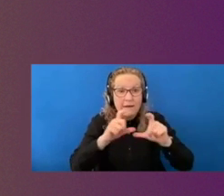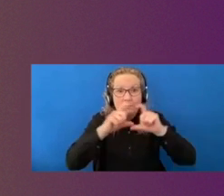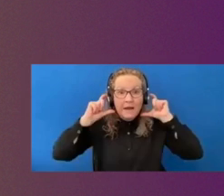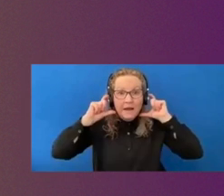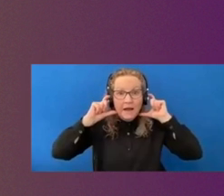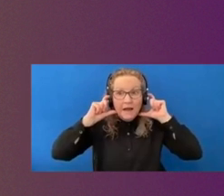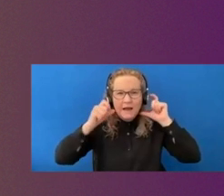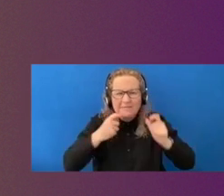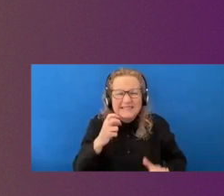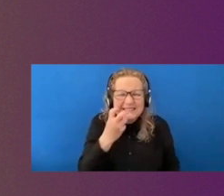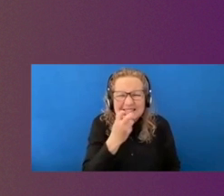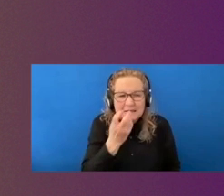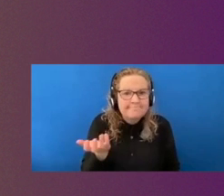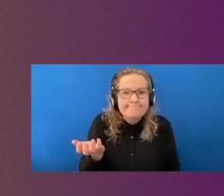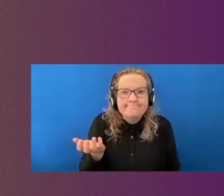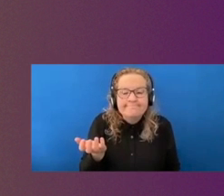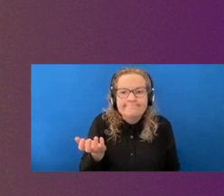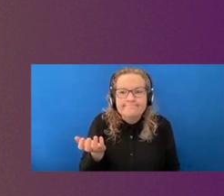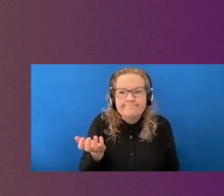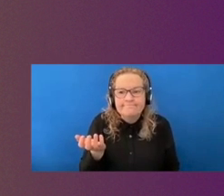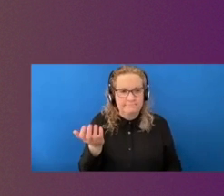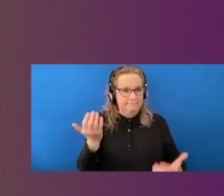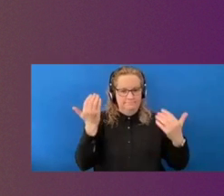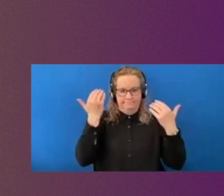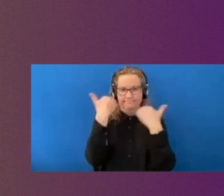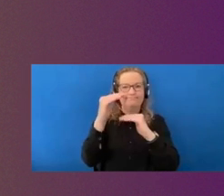the impact of that on my life is absolutely immaterial I just cannot communicate anymore